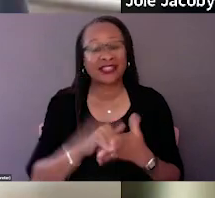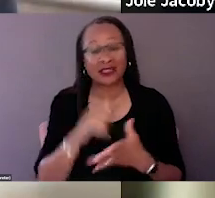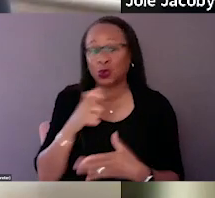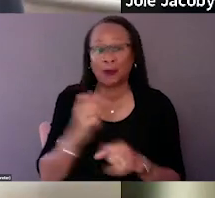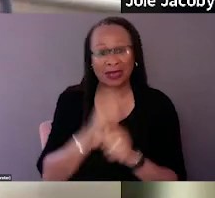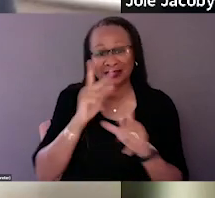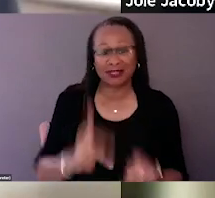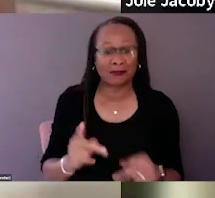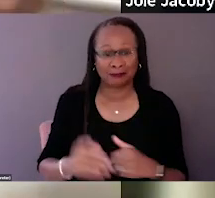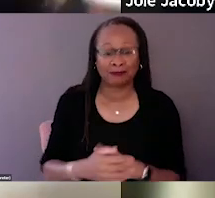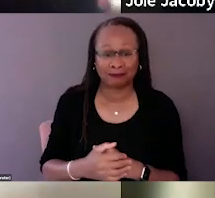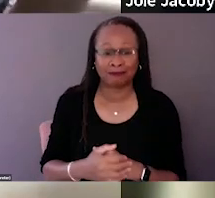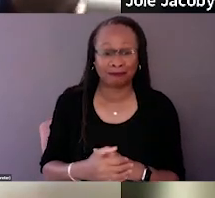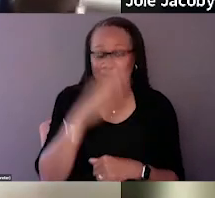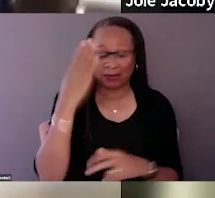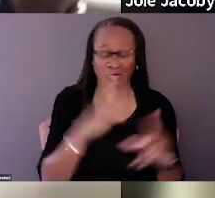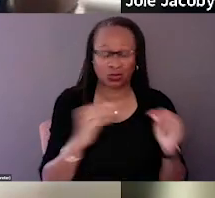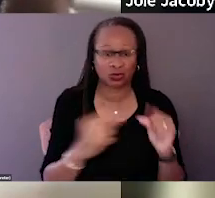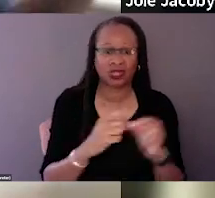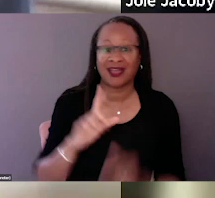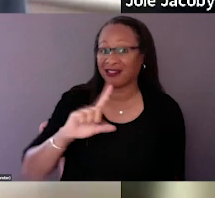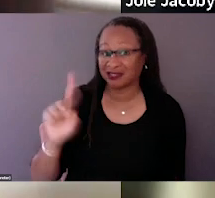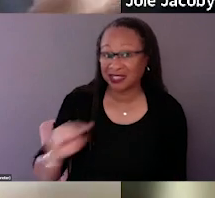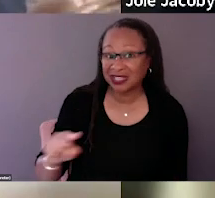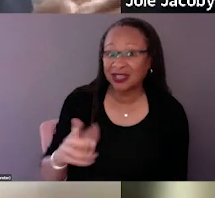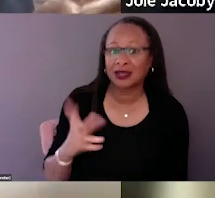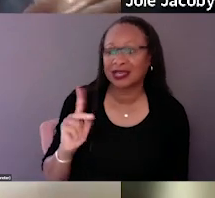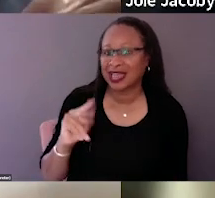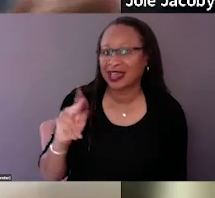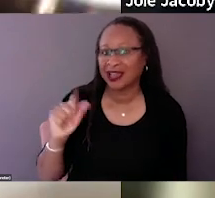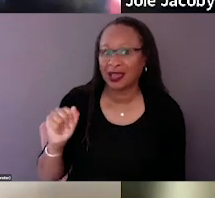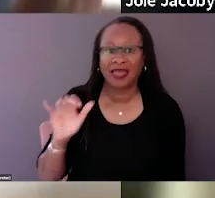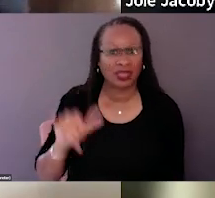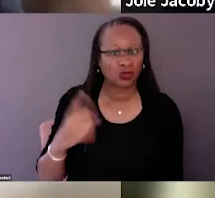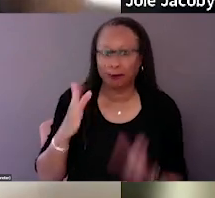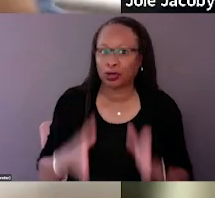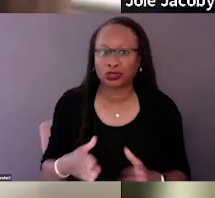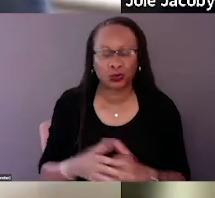Like Johnetta Elzie was just a person, who ended up going to Ferguson and talking about it.